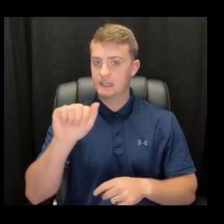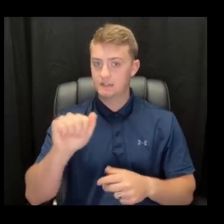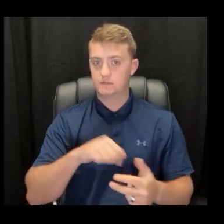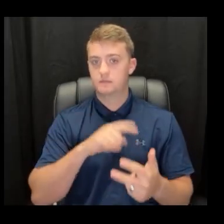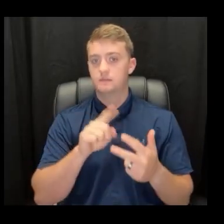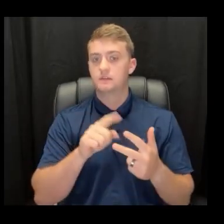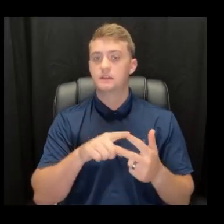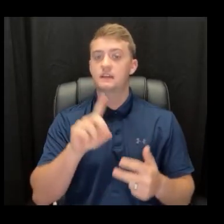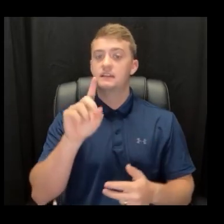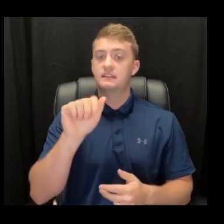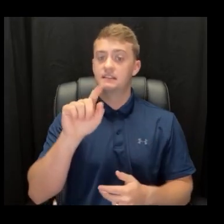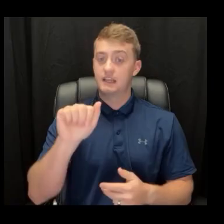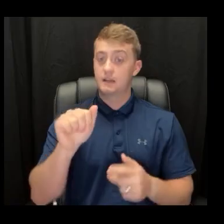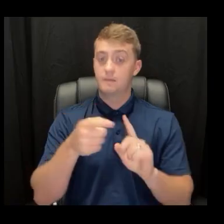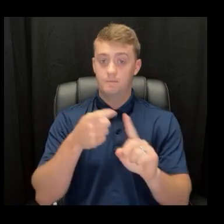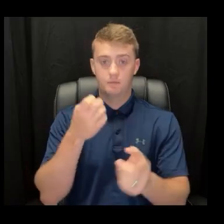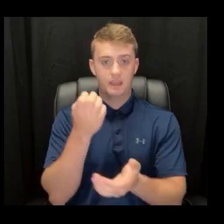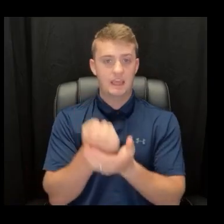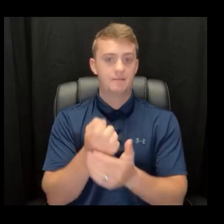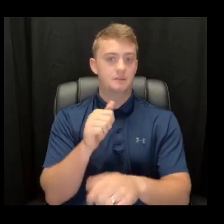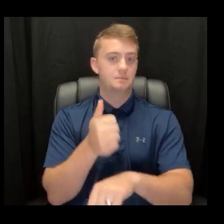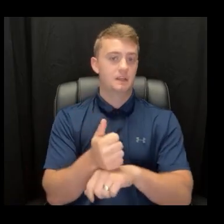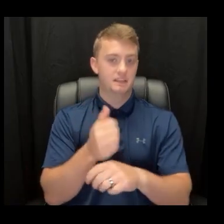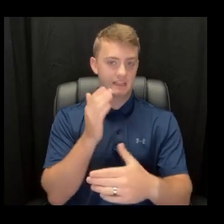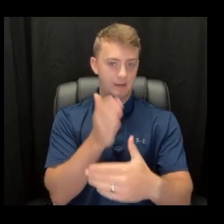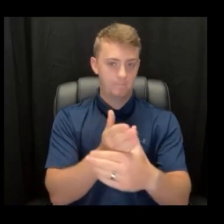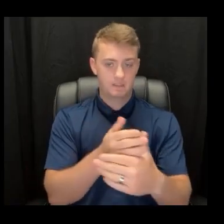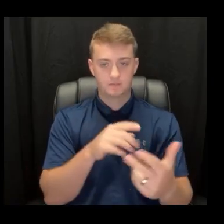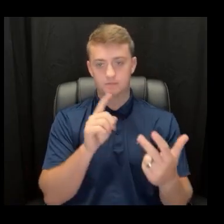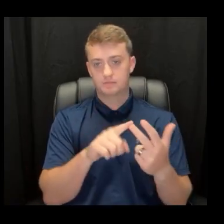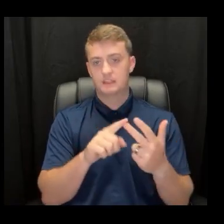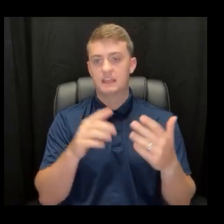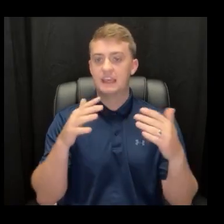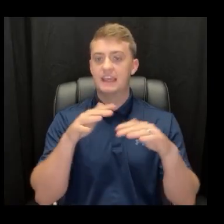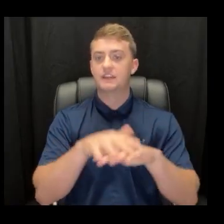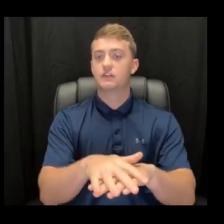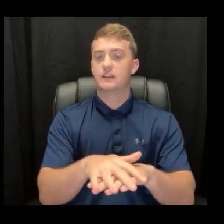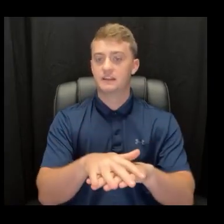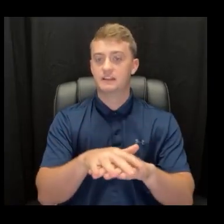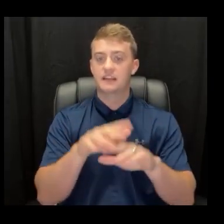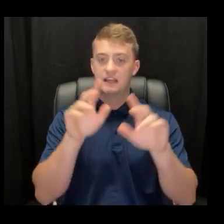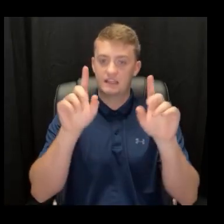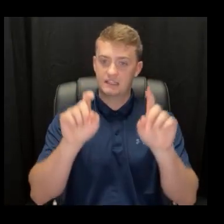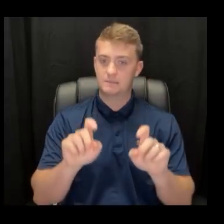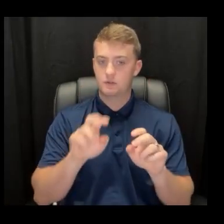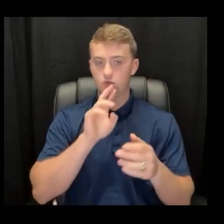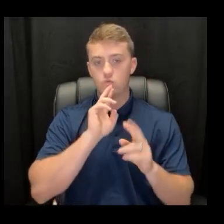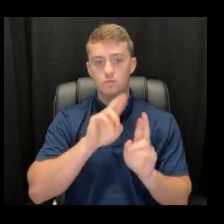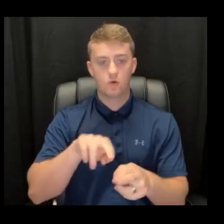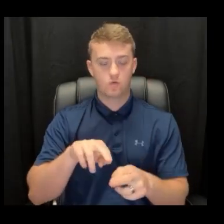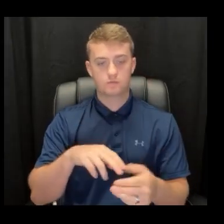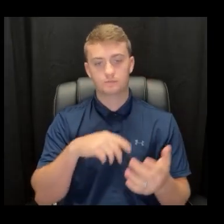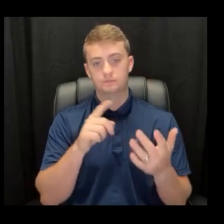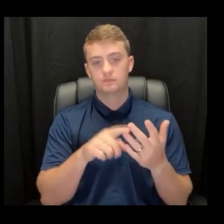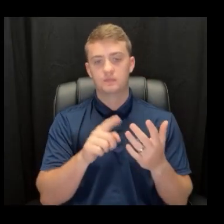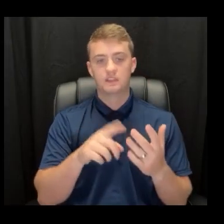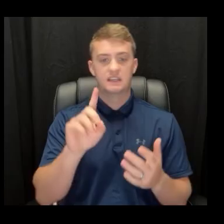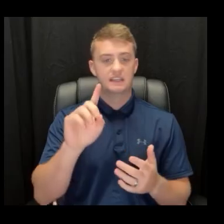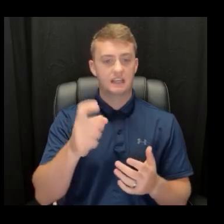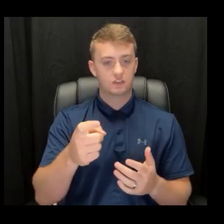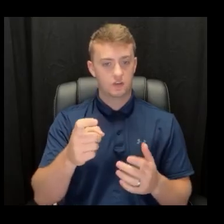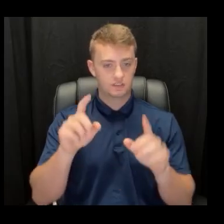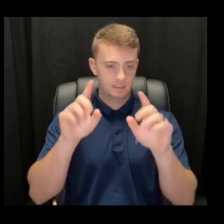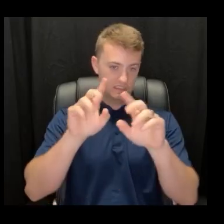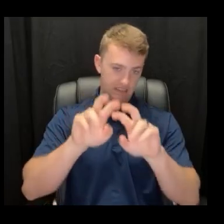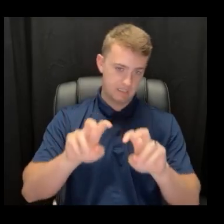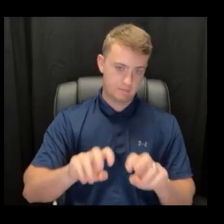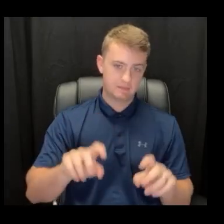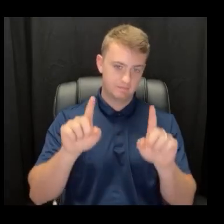data from evidence-based interventions, integrated assessment reports, diagnostic assessments,